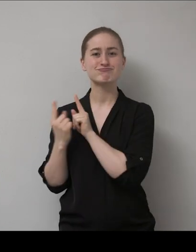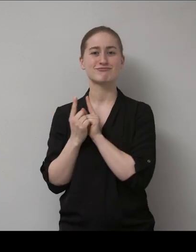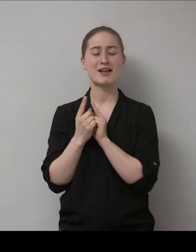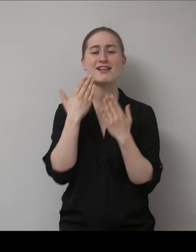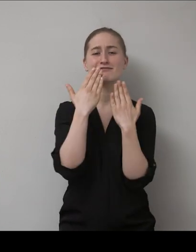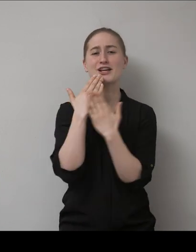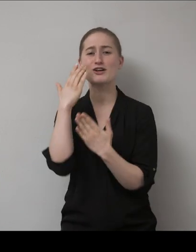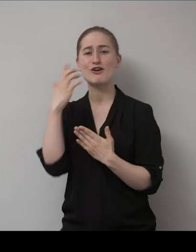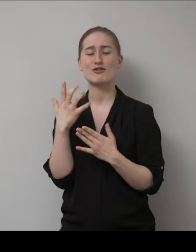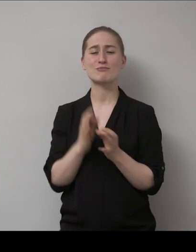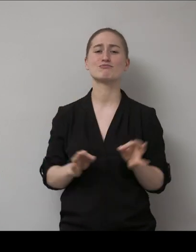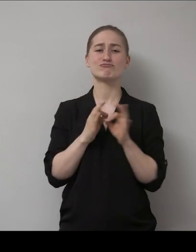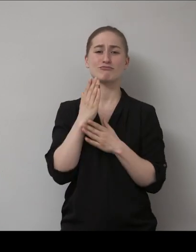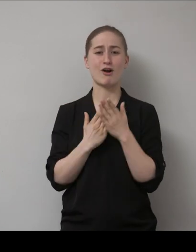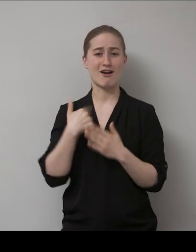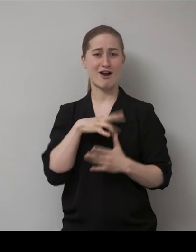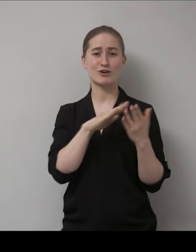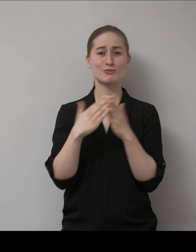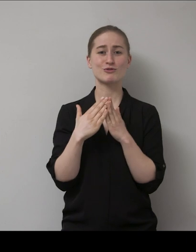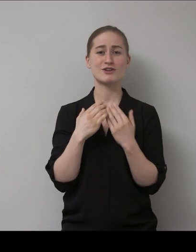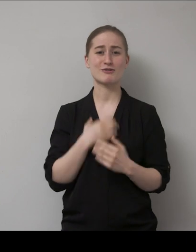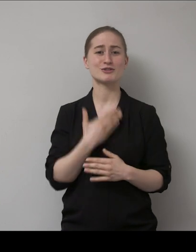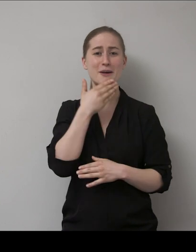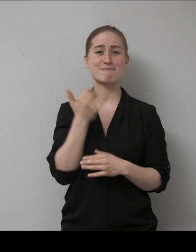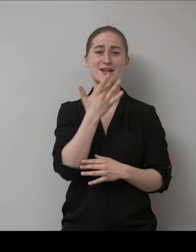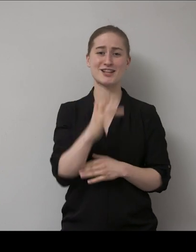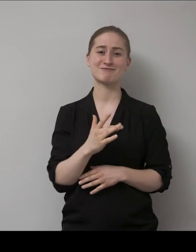of our community, and I'm wishing you all the best of luck. Congratulations.